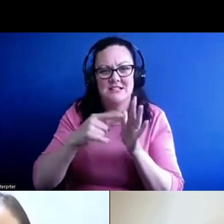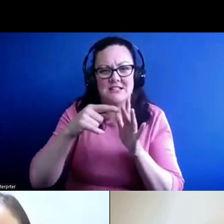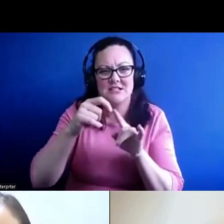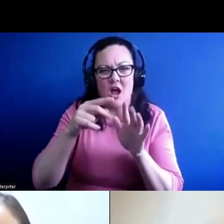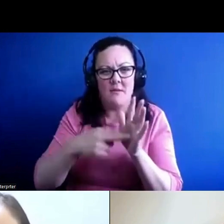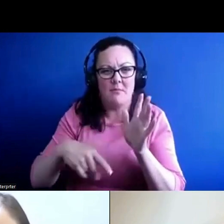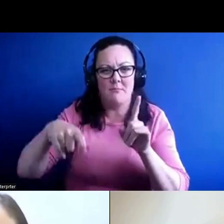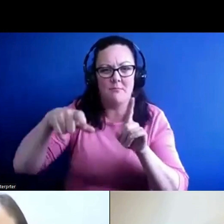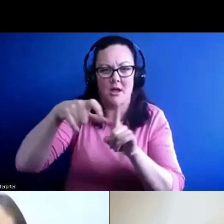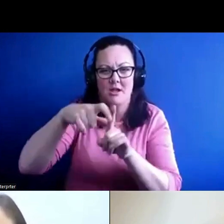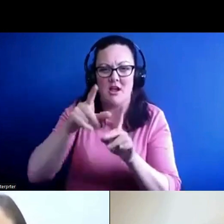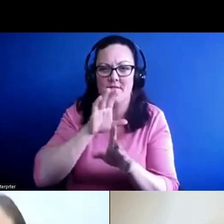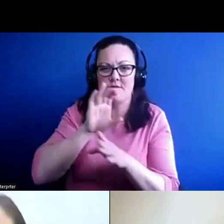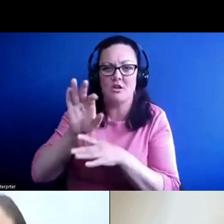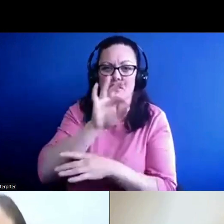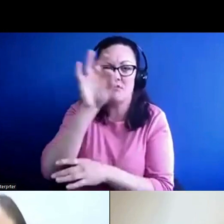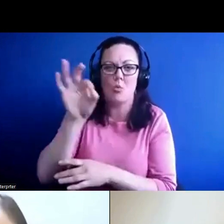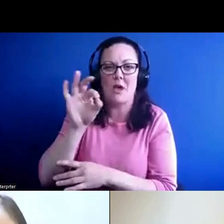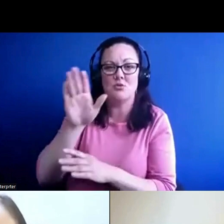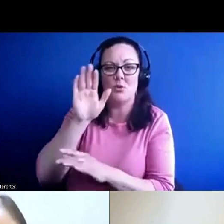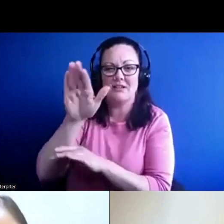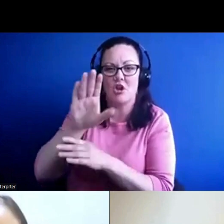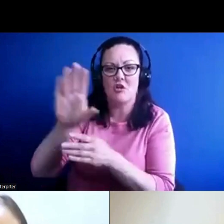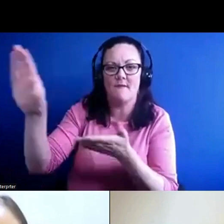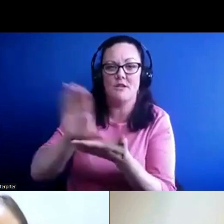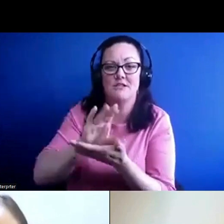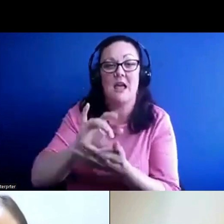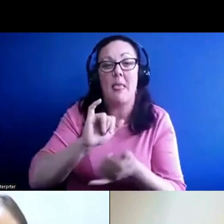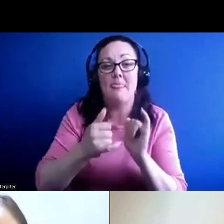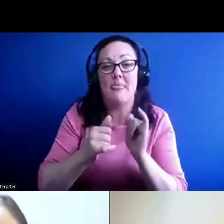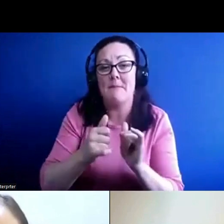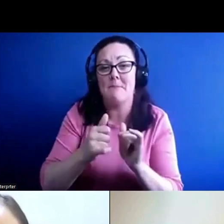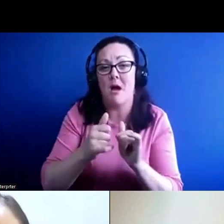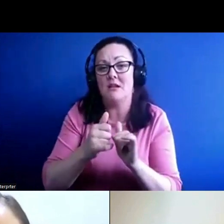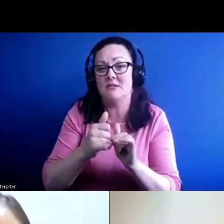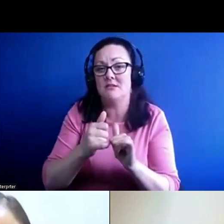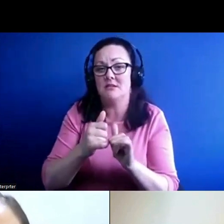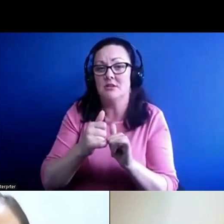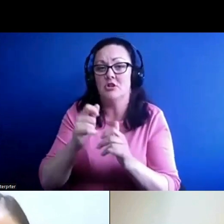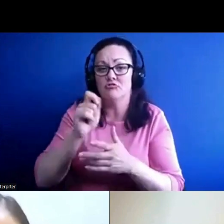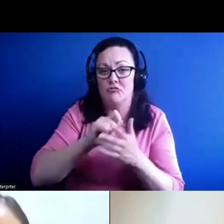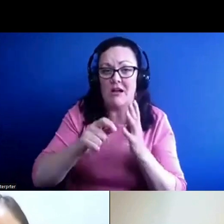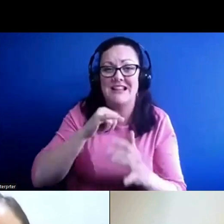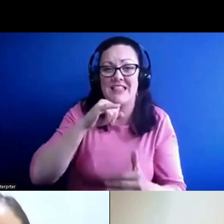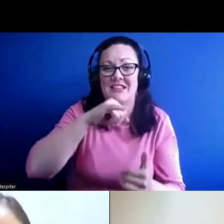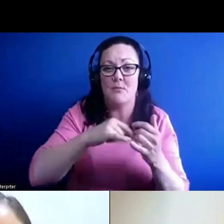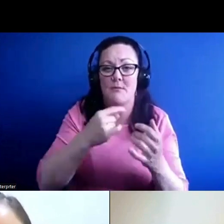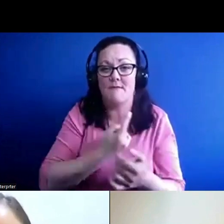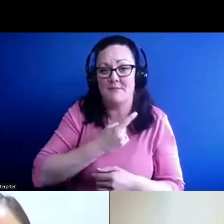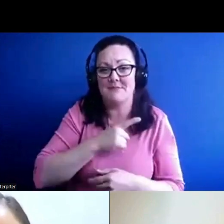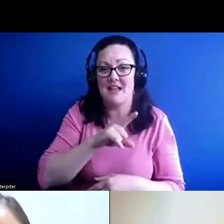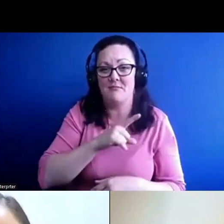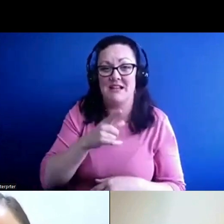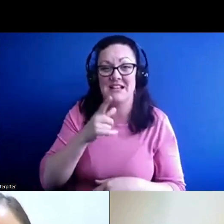collect data to do this work. They are very, very much open to do that but Nancy, at this point, it has been mostly voluntary,